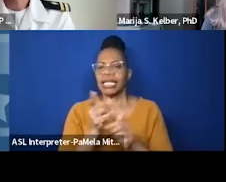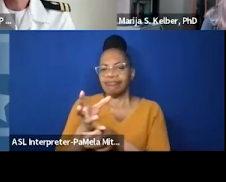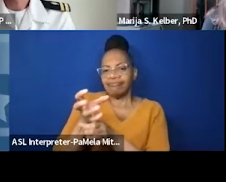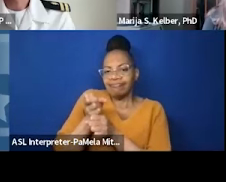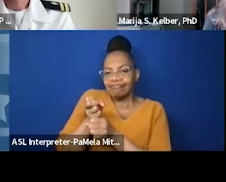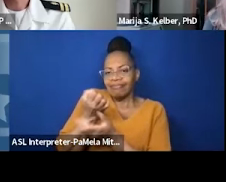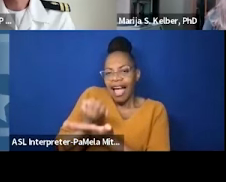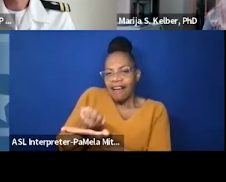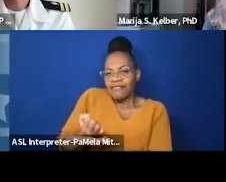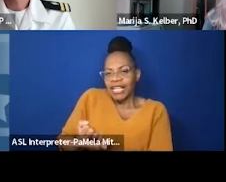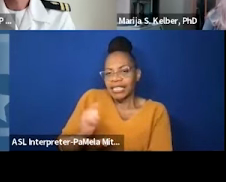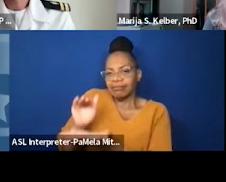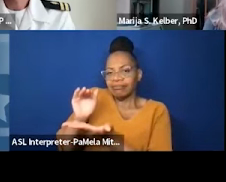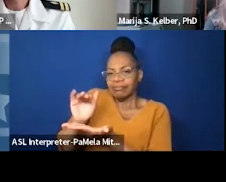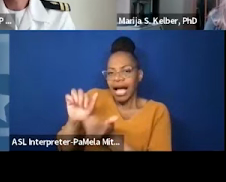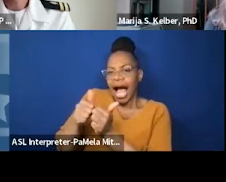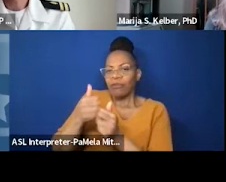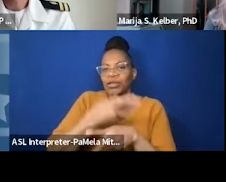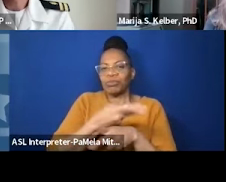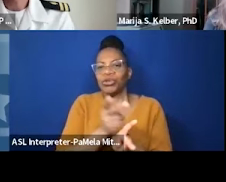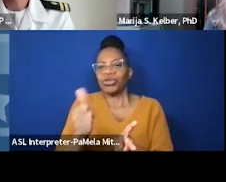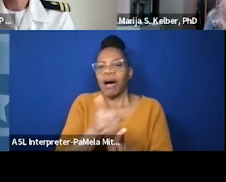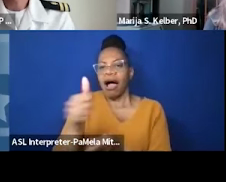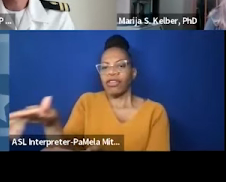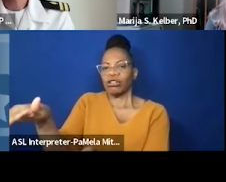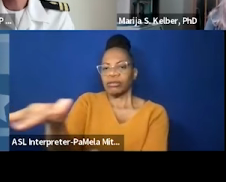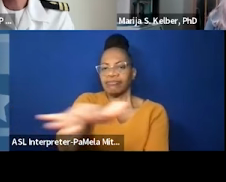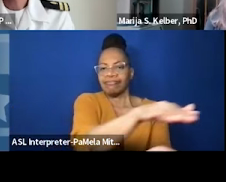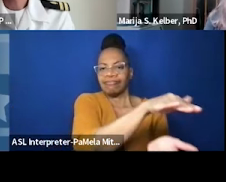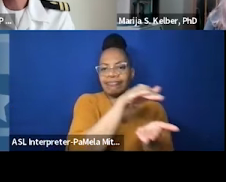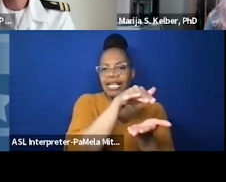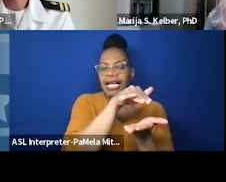in a way that's reproducible by others. It's transparent, it's a critical synthesis